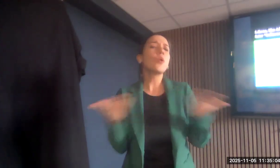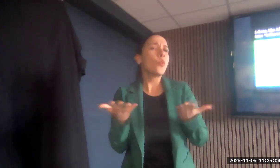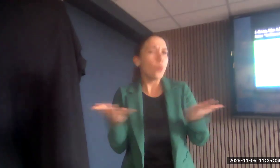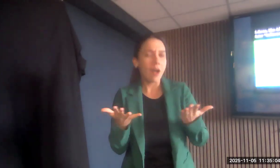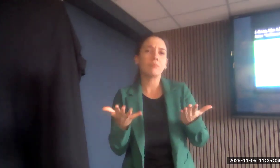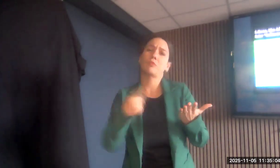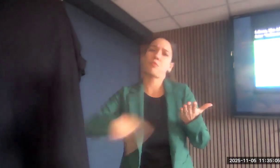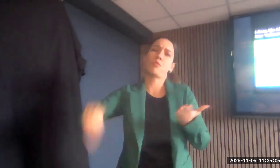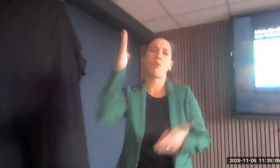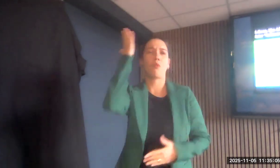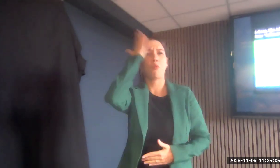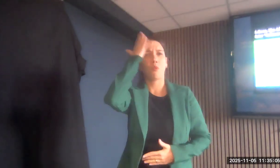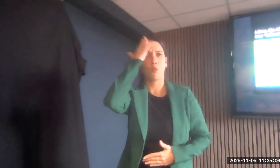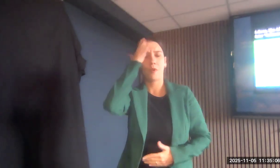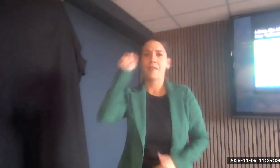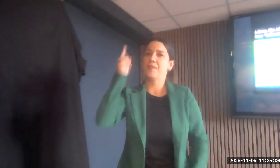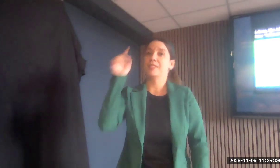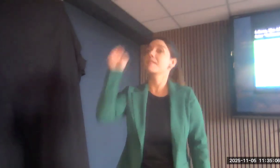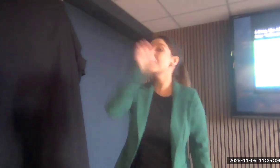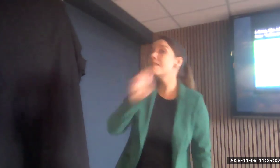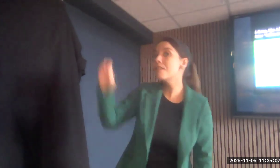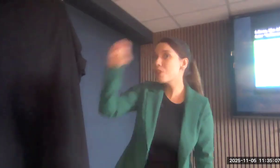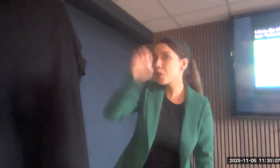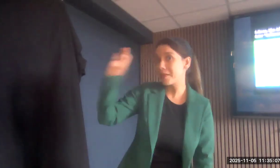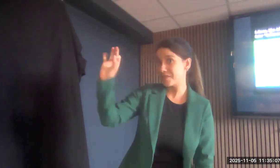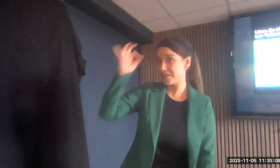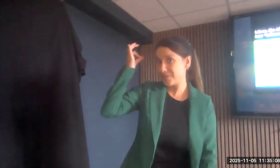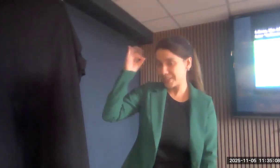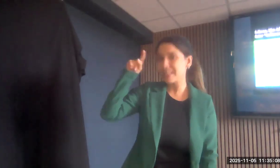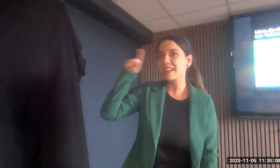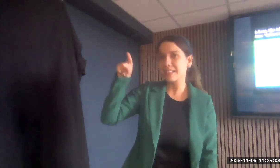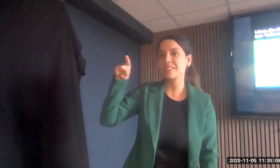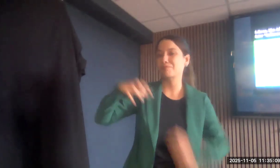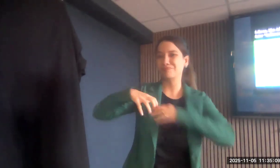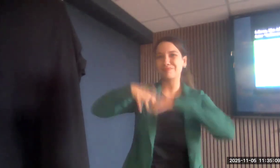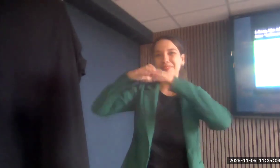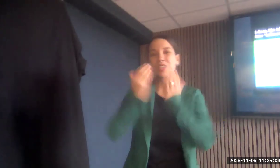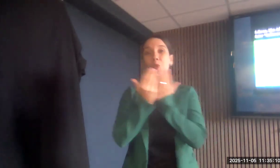And the acronym for that sign language. Many of you will know.